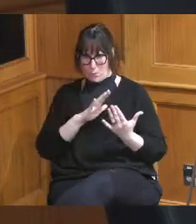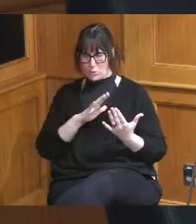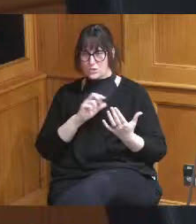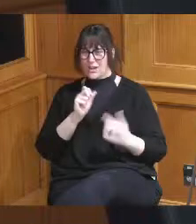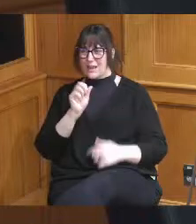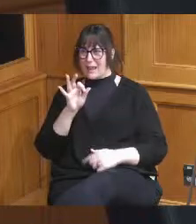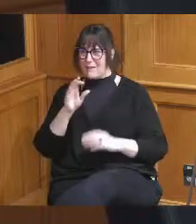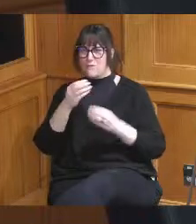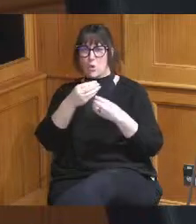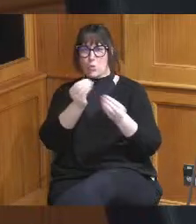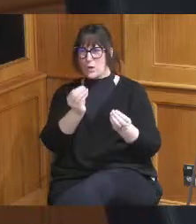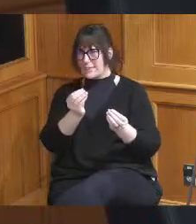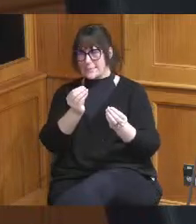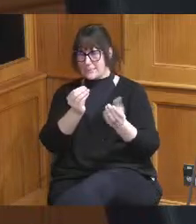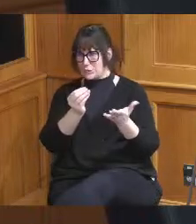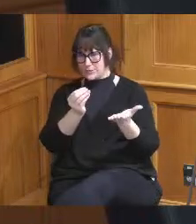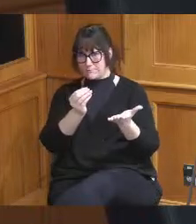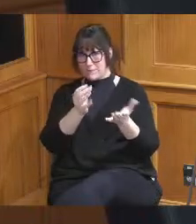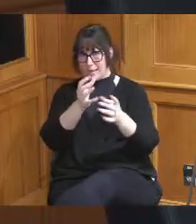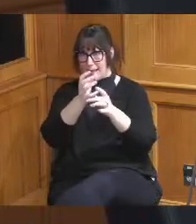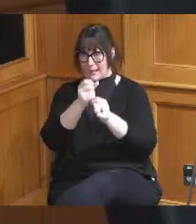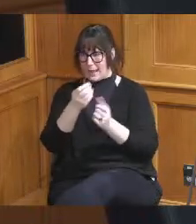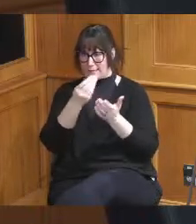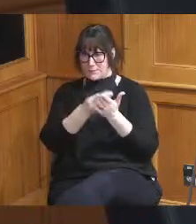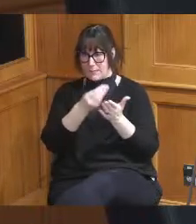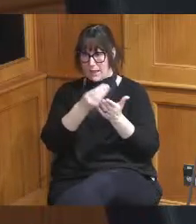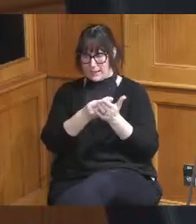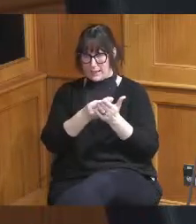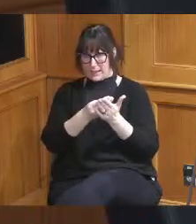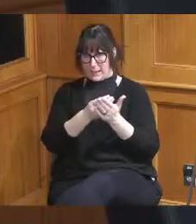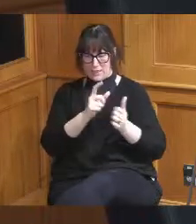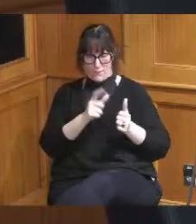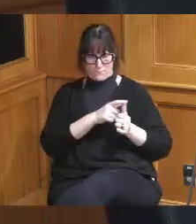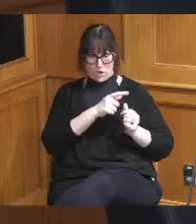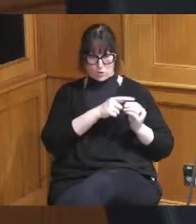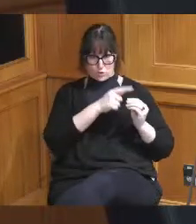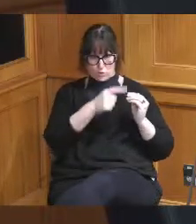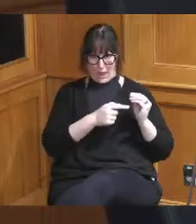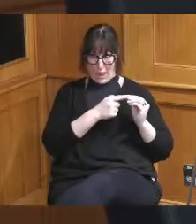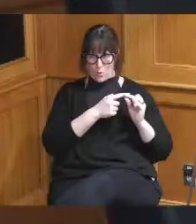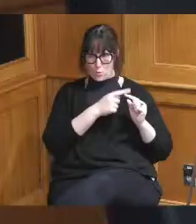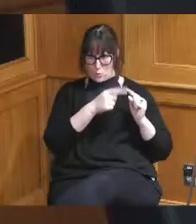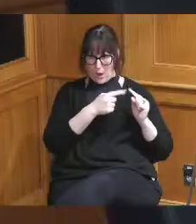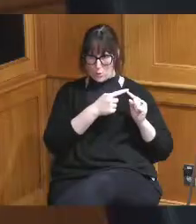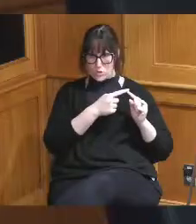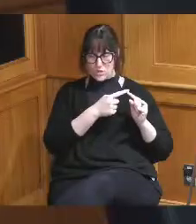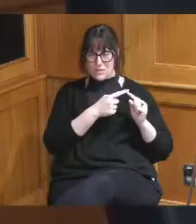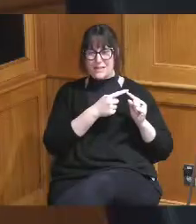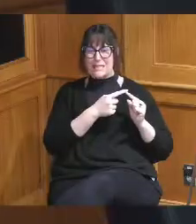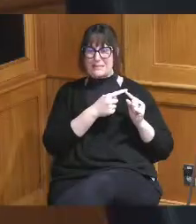organization receives funding in the first round are they more or less likely to receive funding